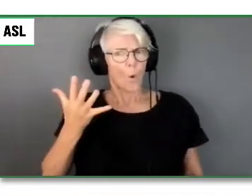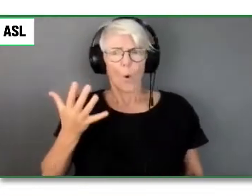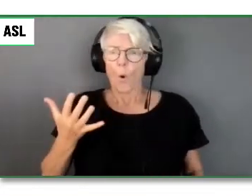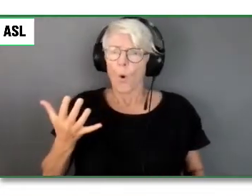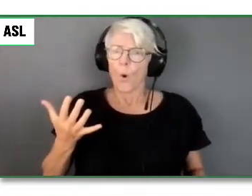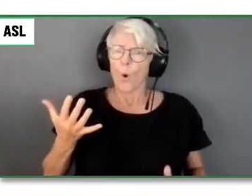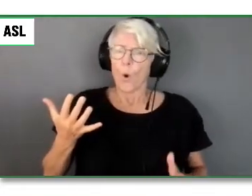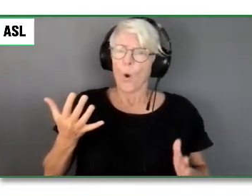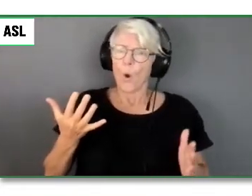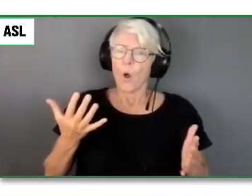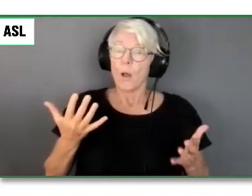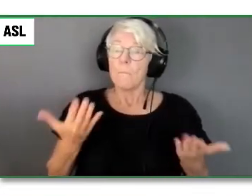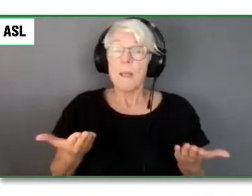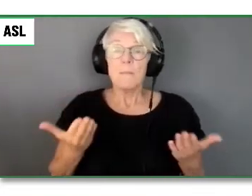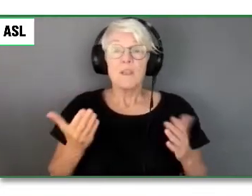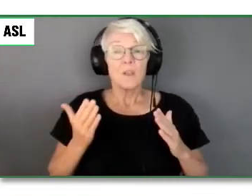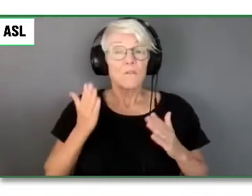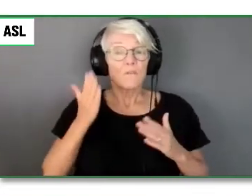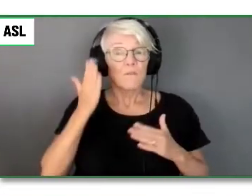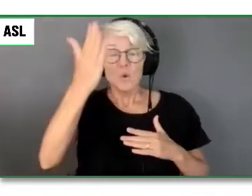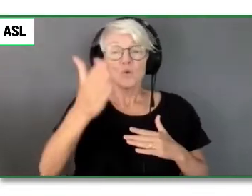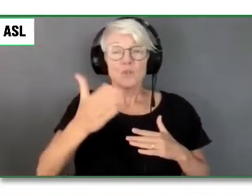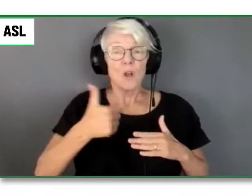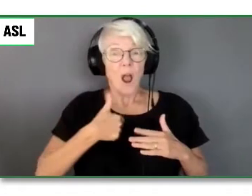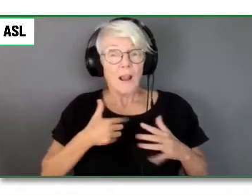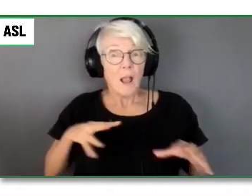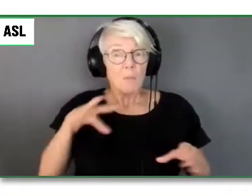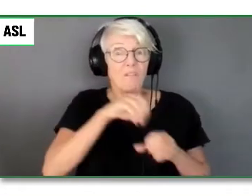when you could try things without criticism,